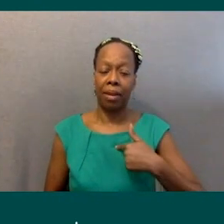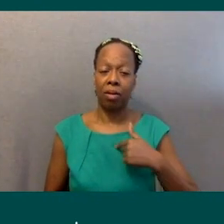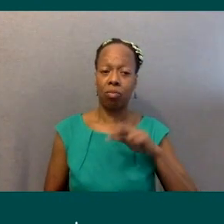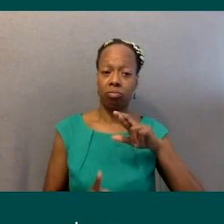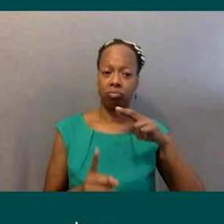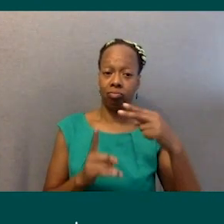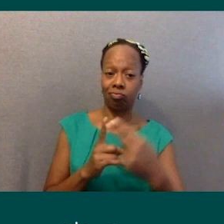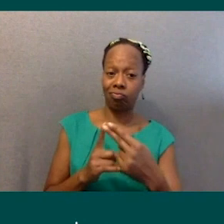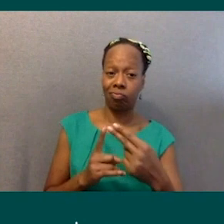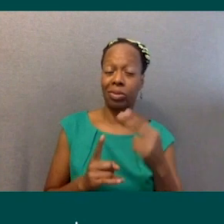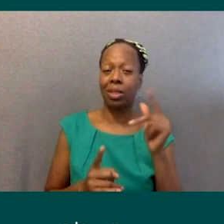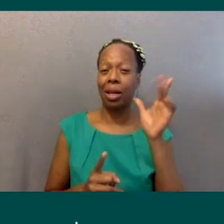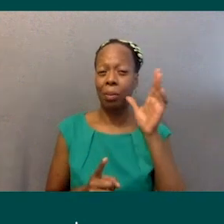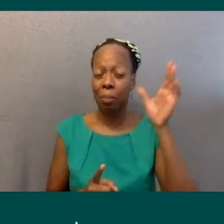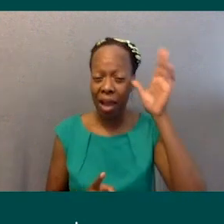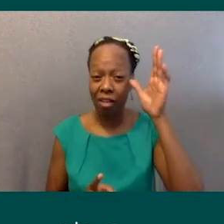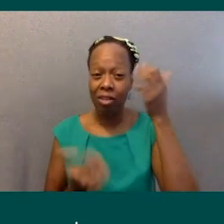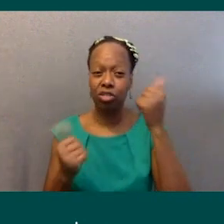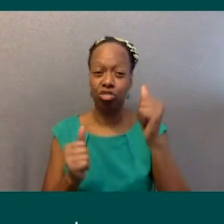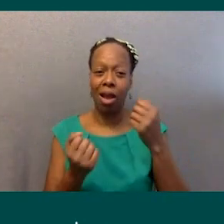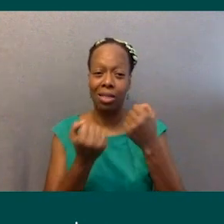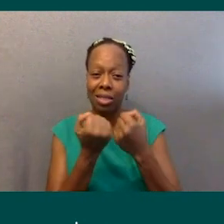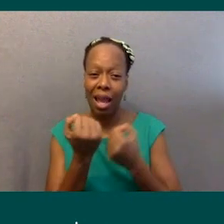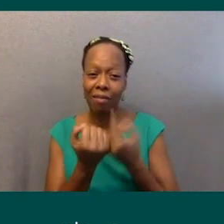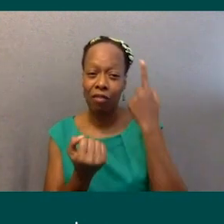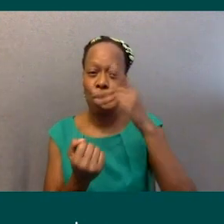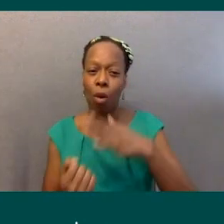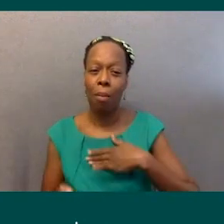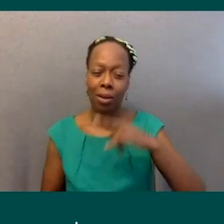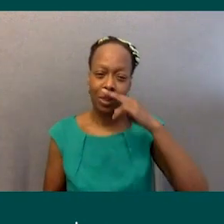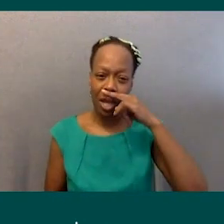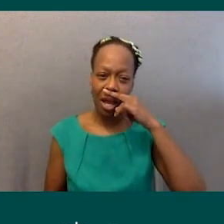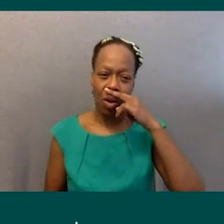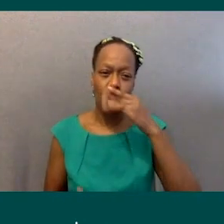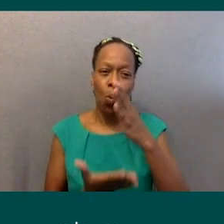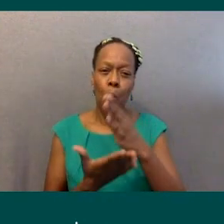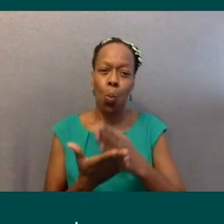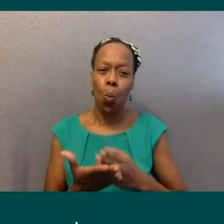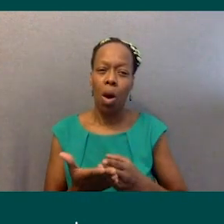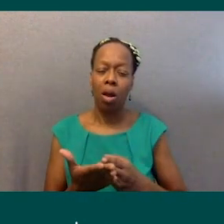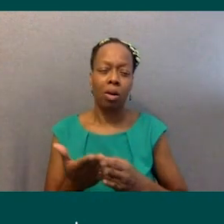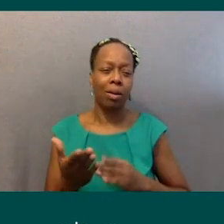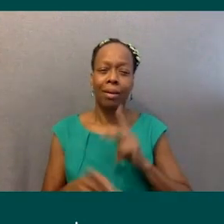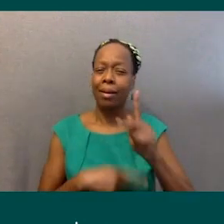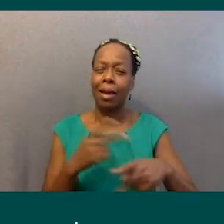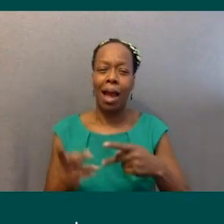might be dismissing or not thinking about, what are some of those things that a family member can do?